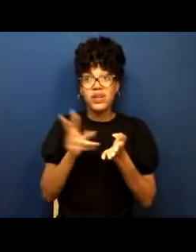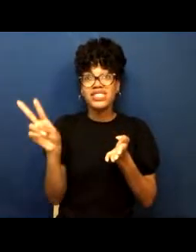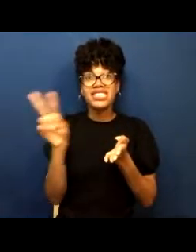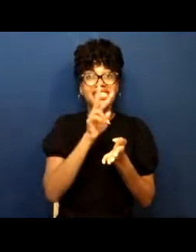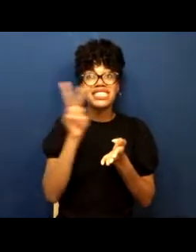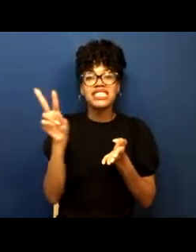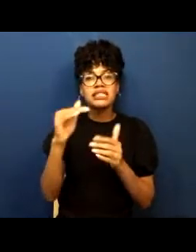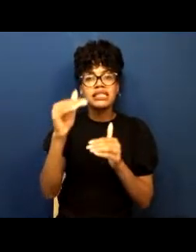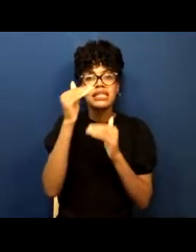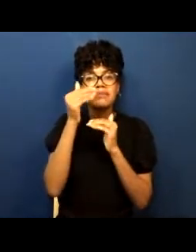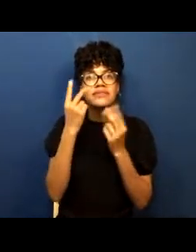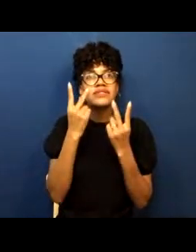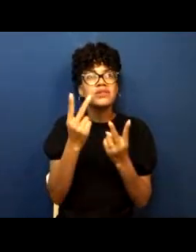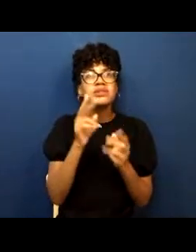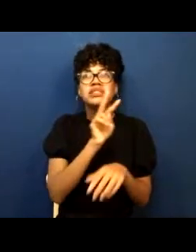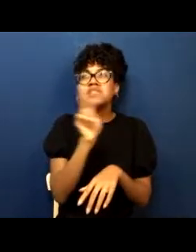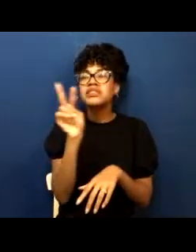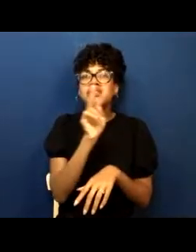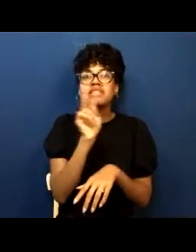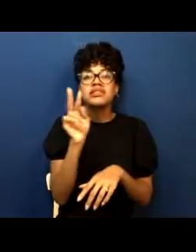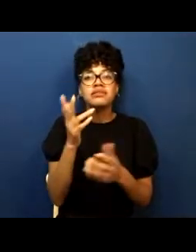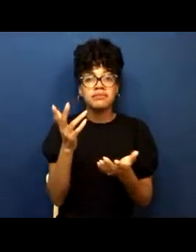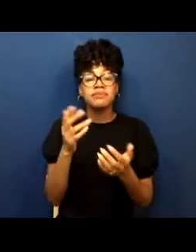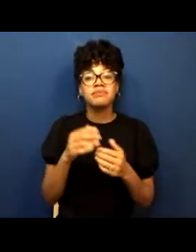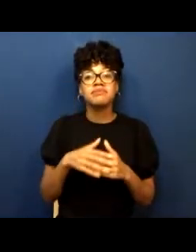And so scientists had to look to the sky. Next slide.